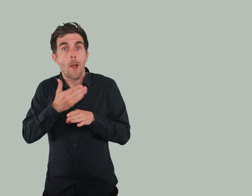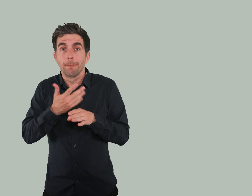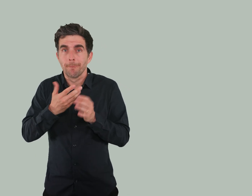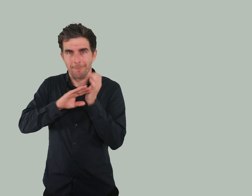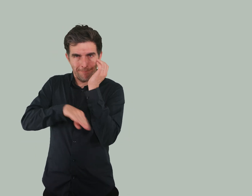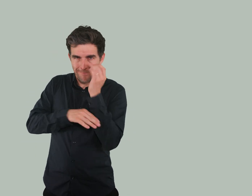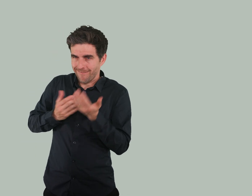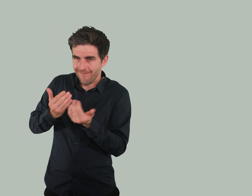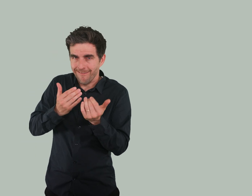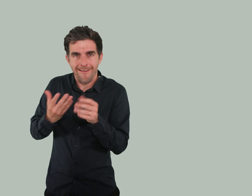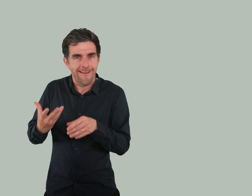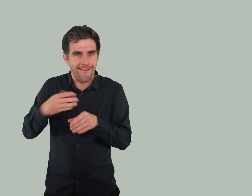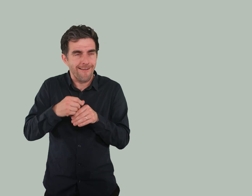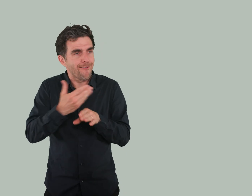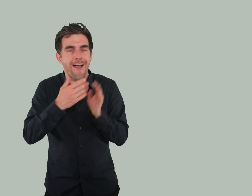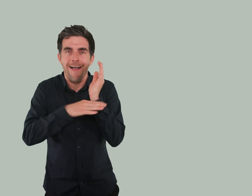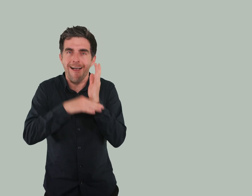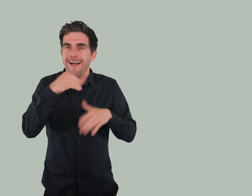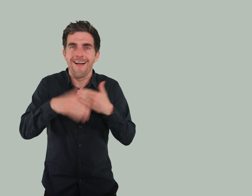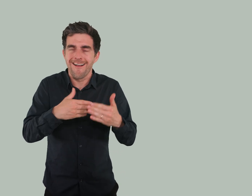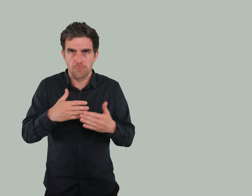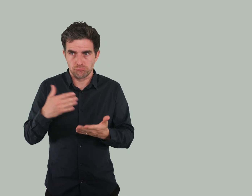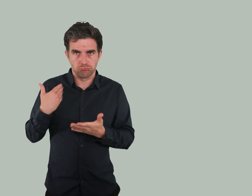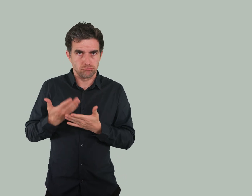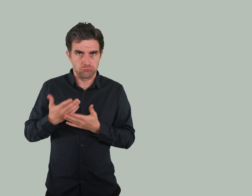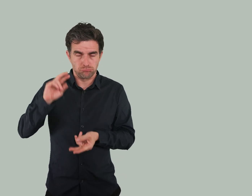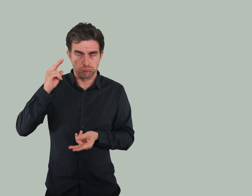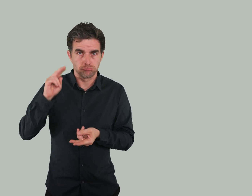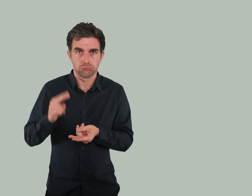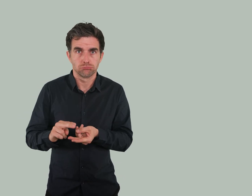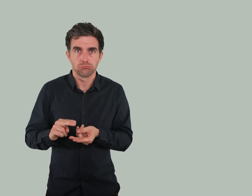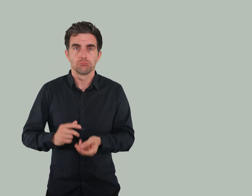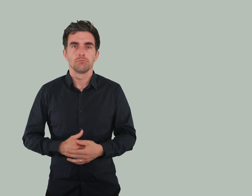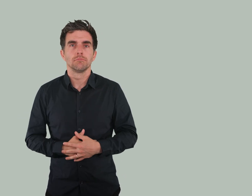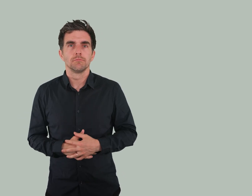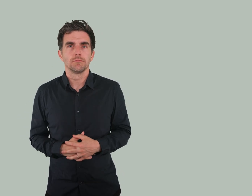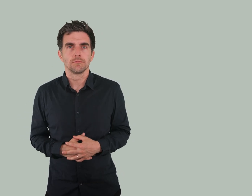Jobs in entry level sectors have declined in recent years.